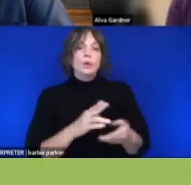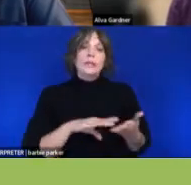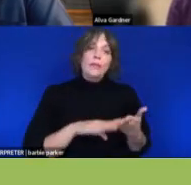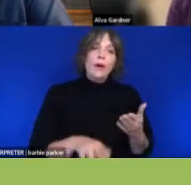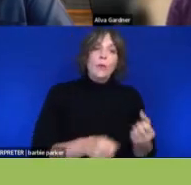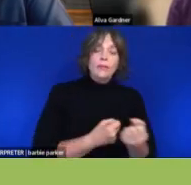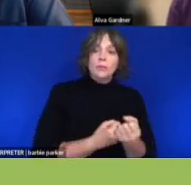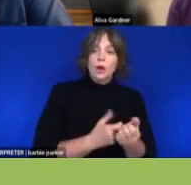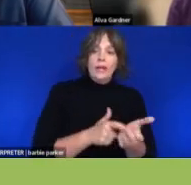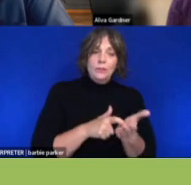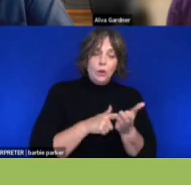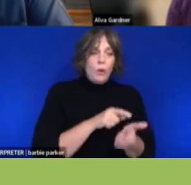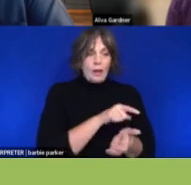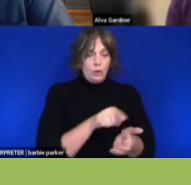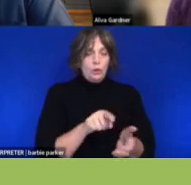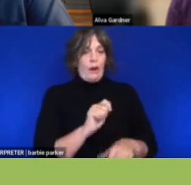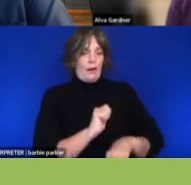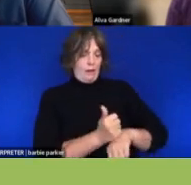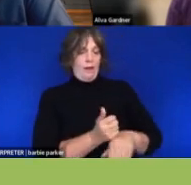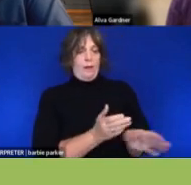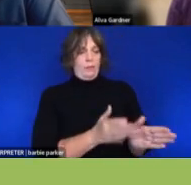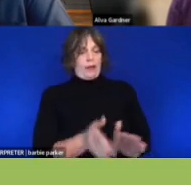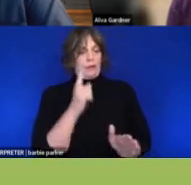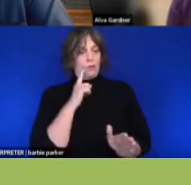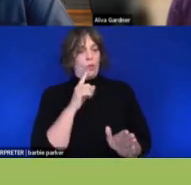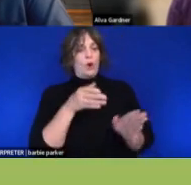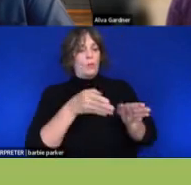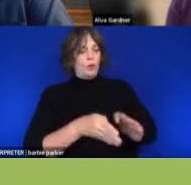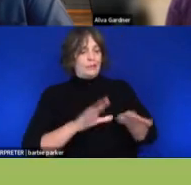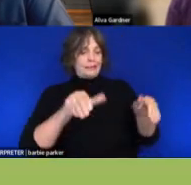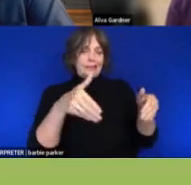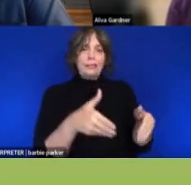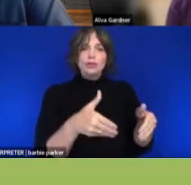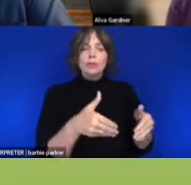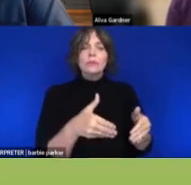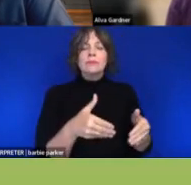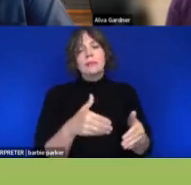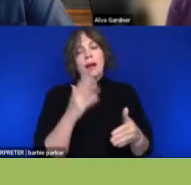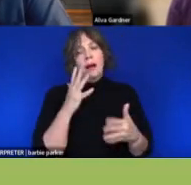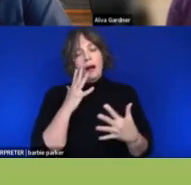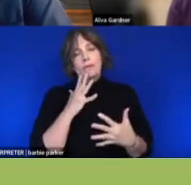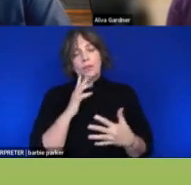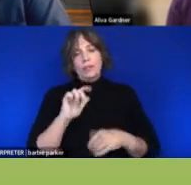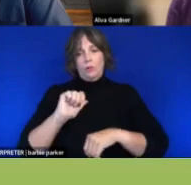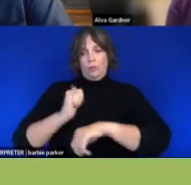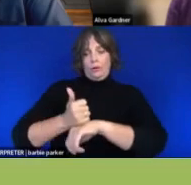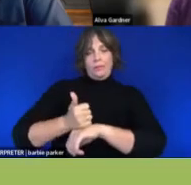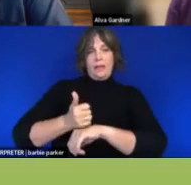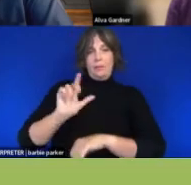person-centered plan. And unfortunately, while the regulation was initiated in 2014 with that expectation that